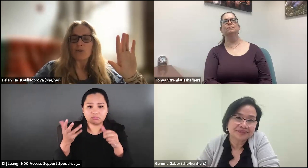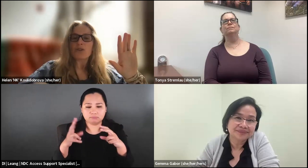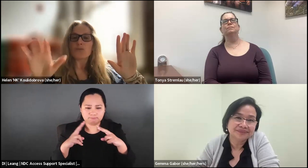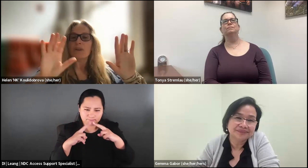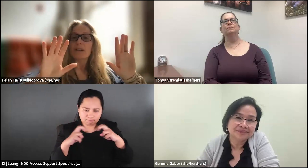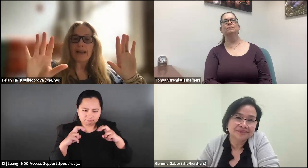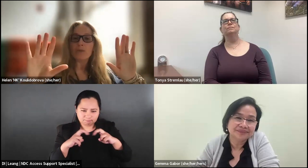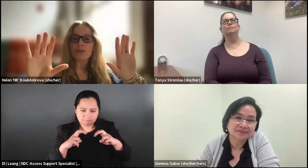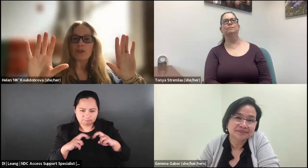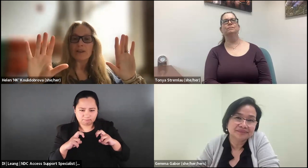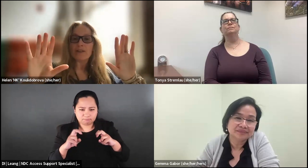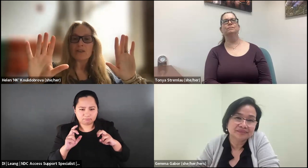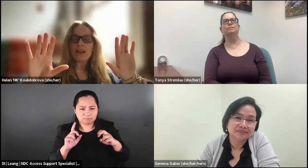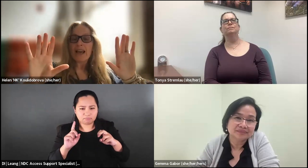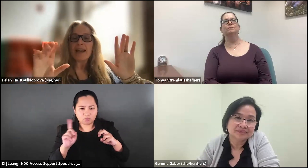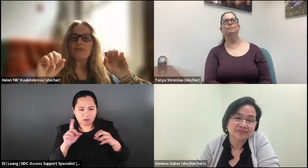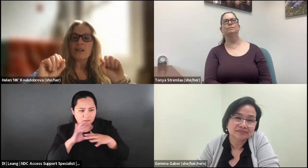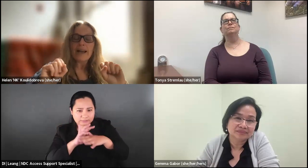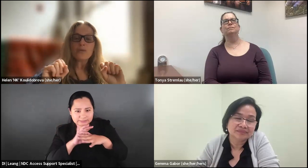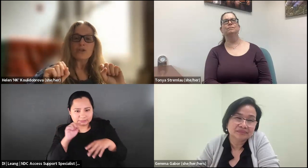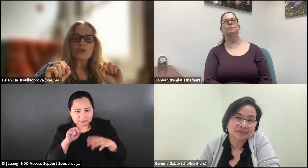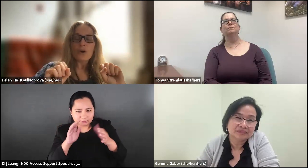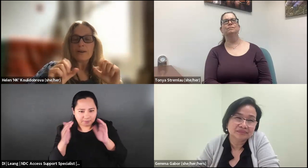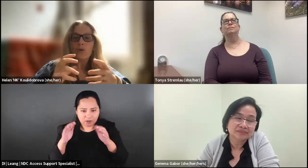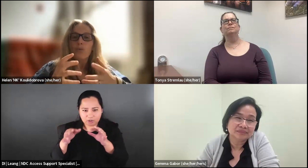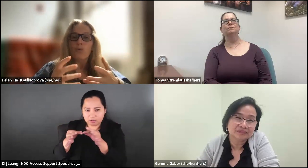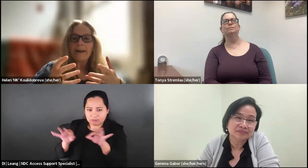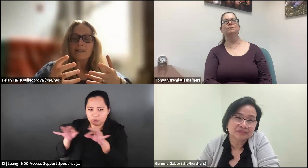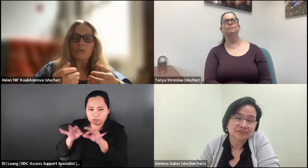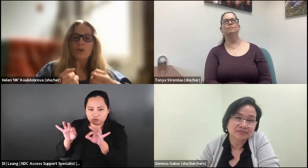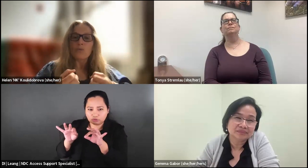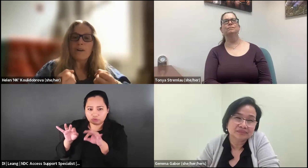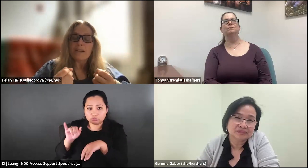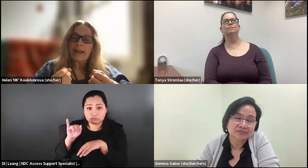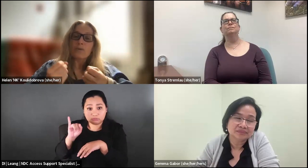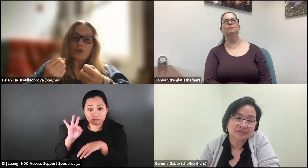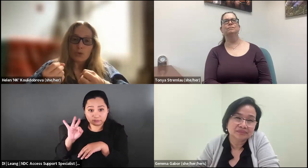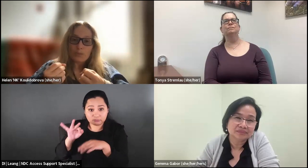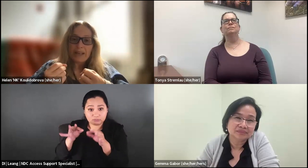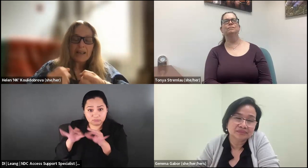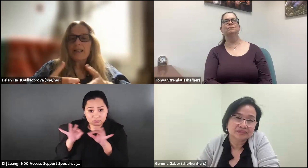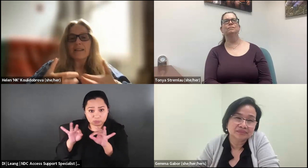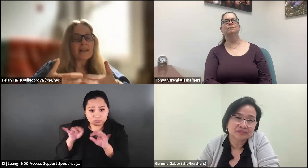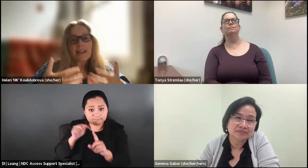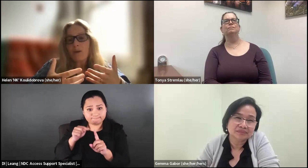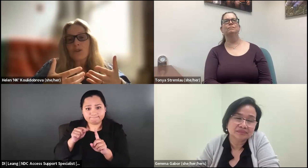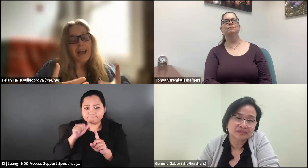versus where the language is. And if the language is not quite where you want the language to be, then the language